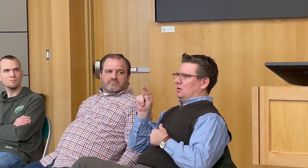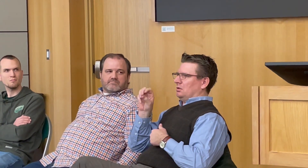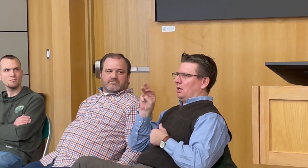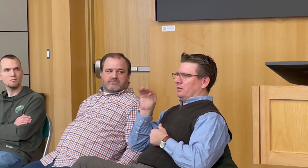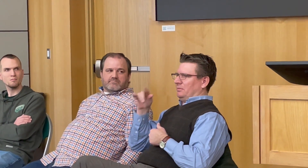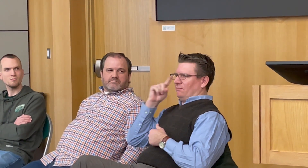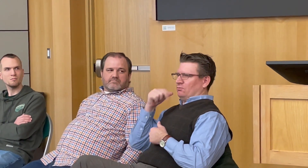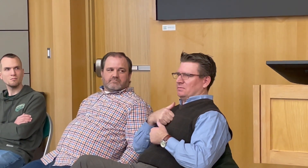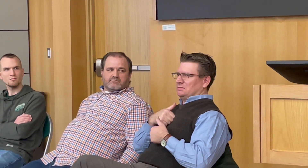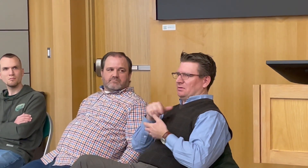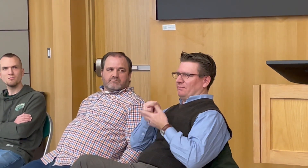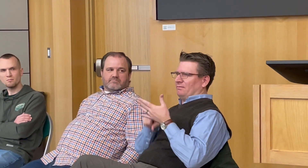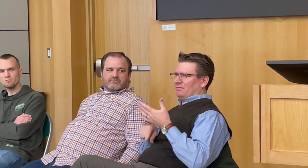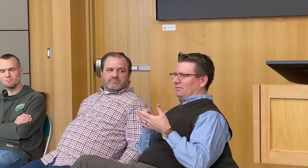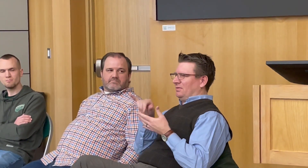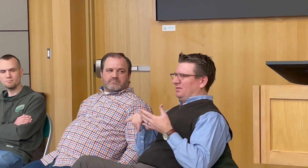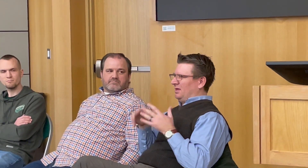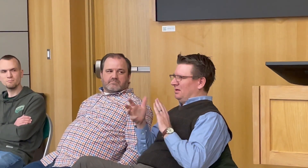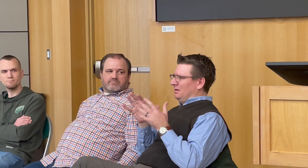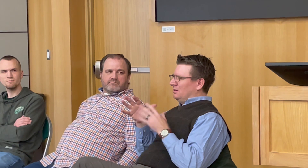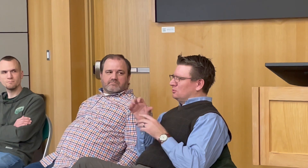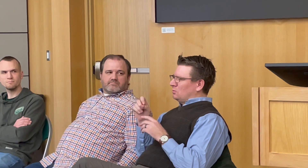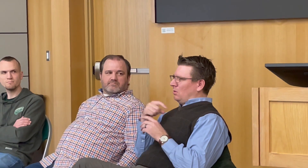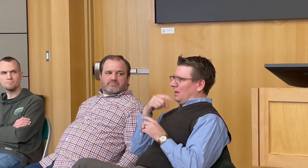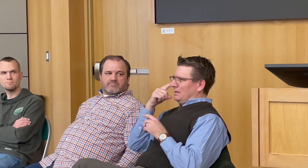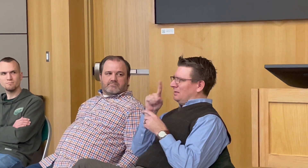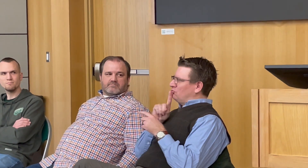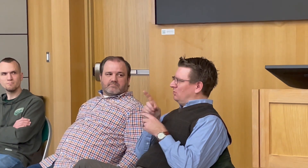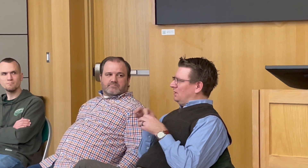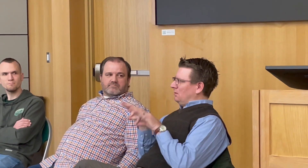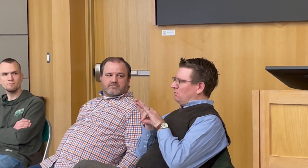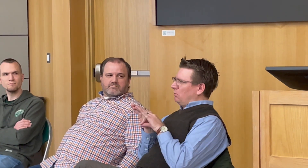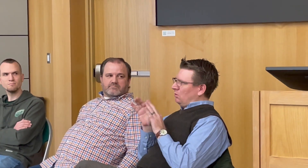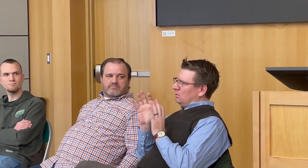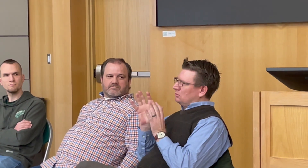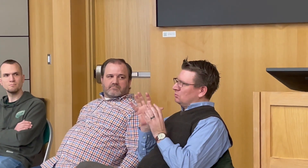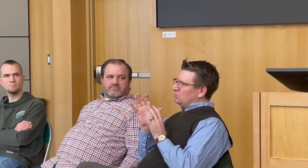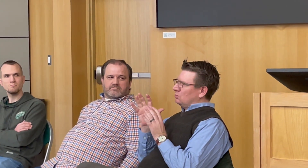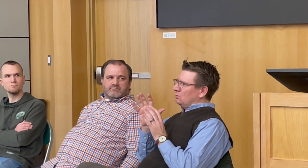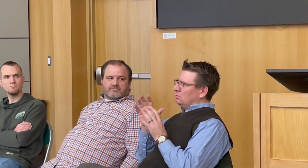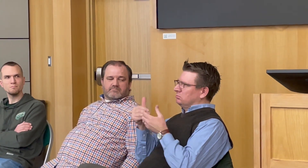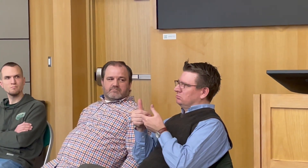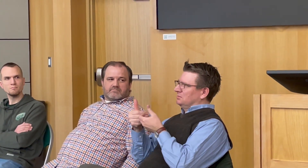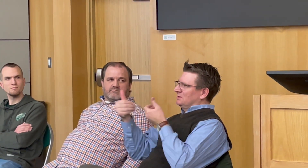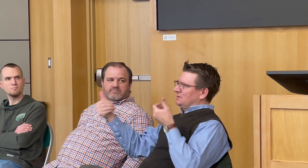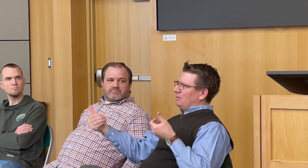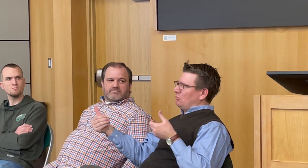it's not an autonomous experience for me and I and I think that's what is important about my